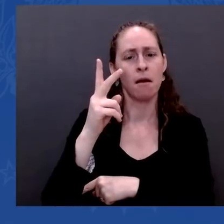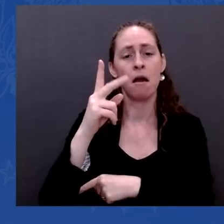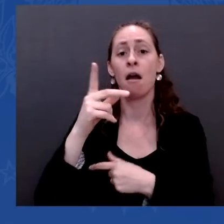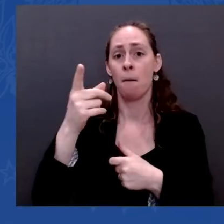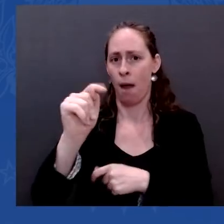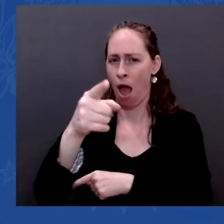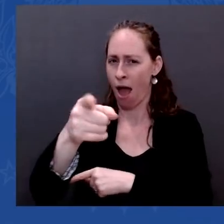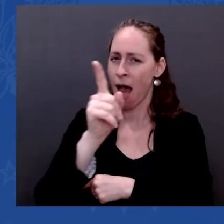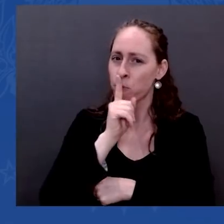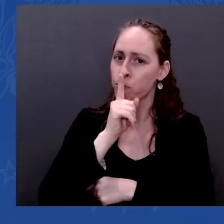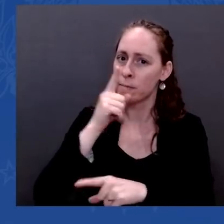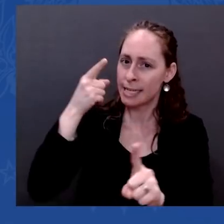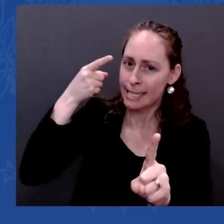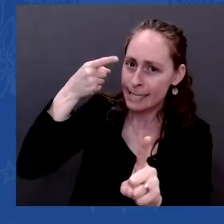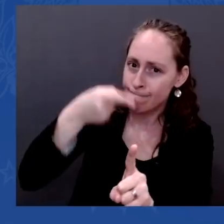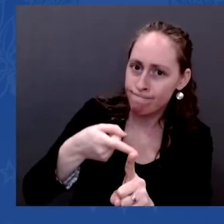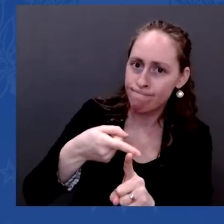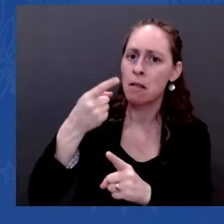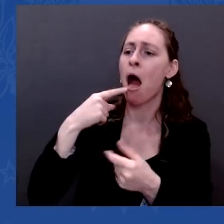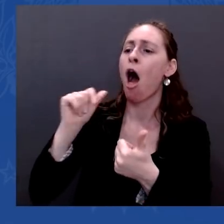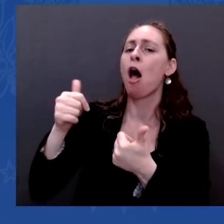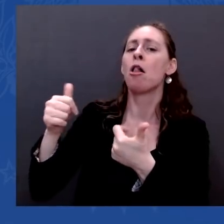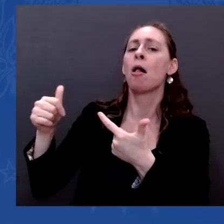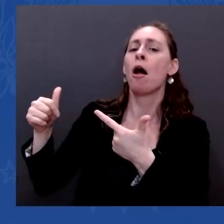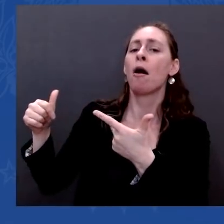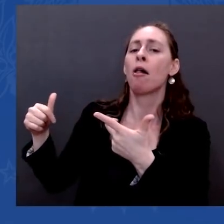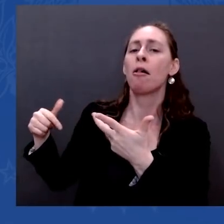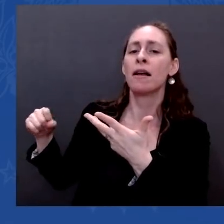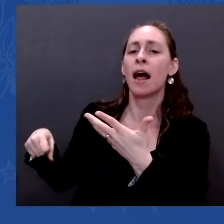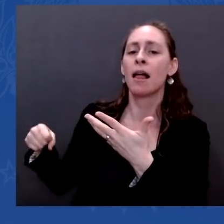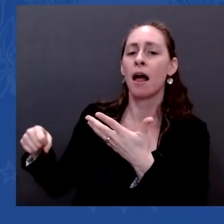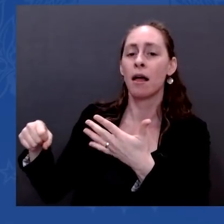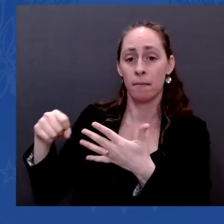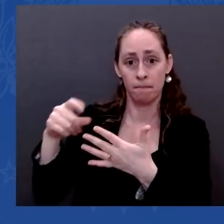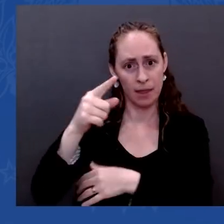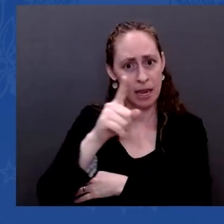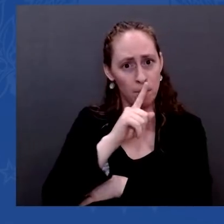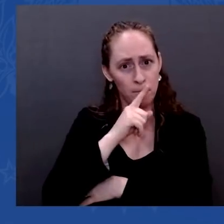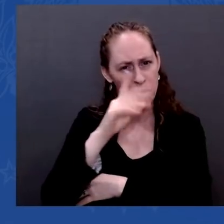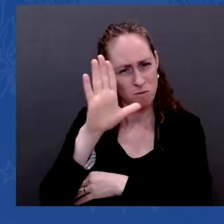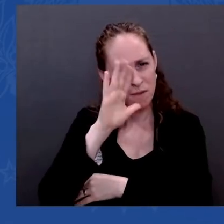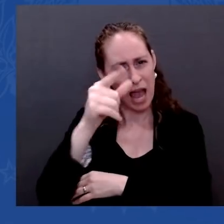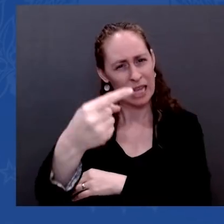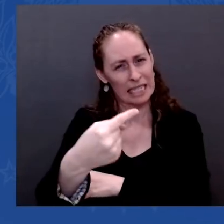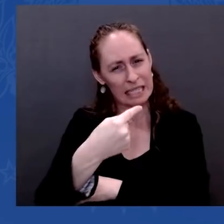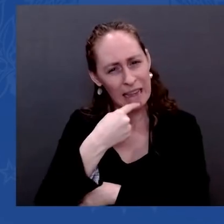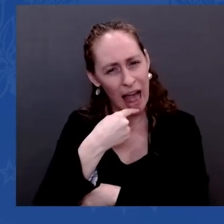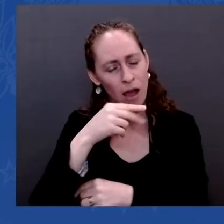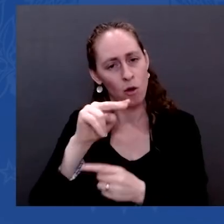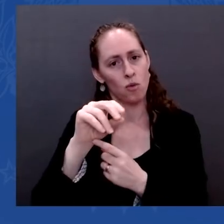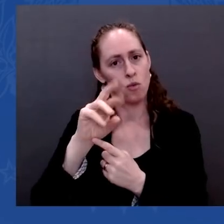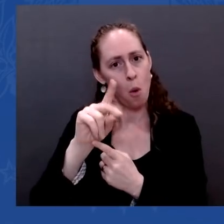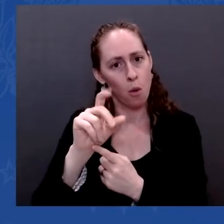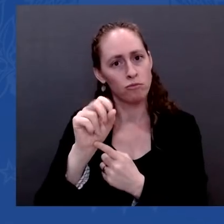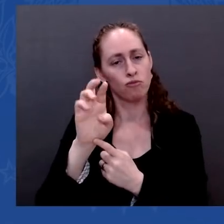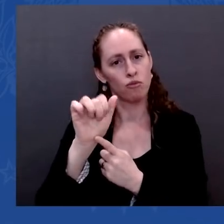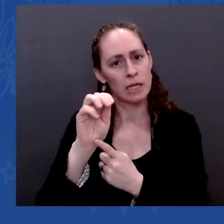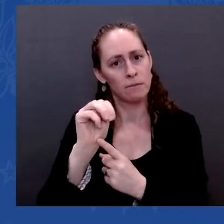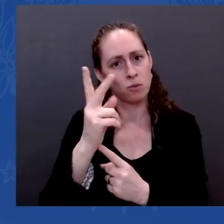you could win back trust as a strong ally here for the U.S.? President Biden: There's no need to win back trust.